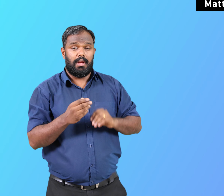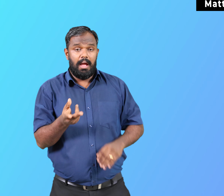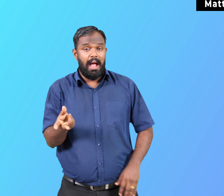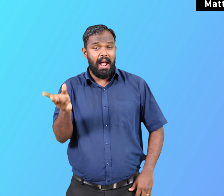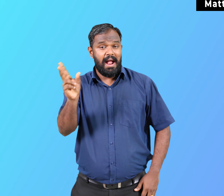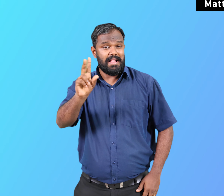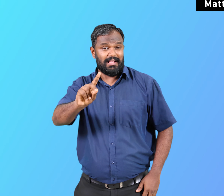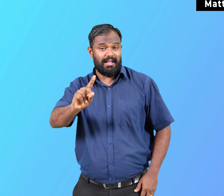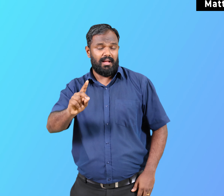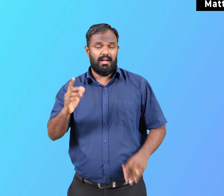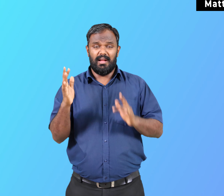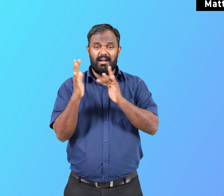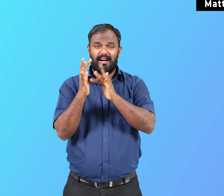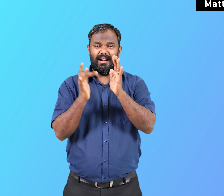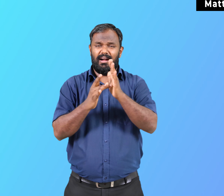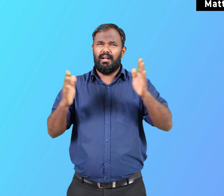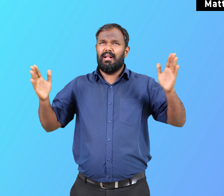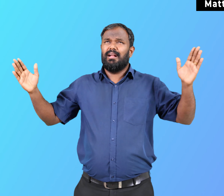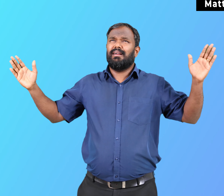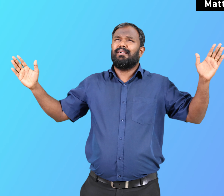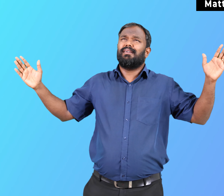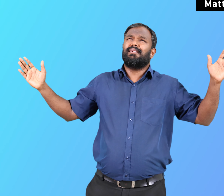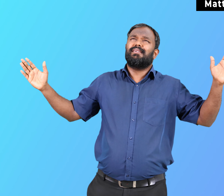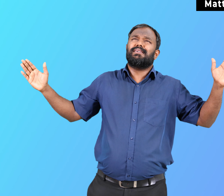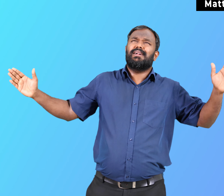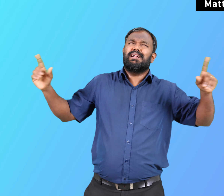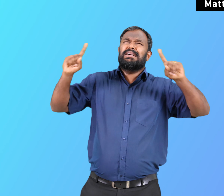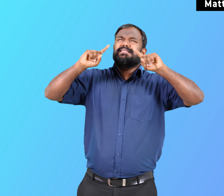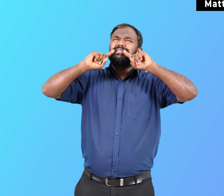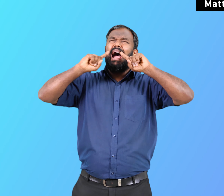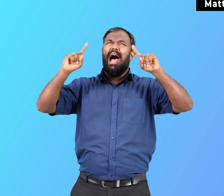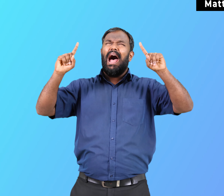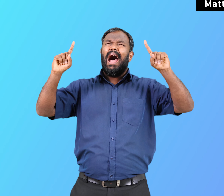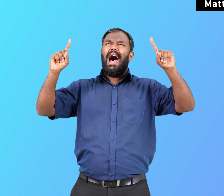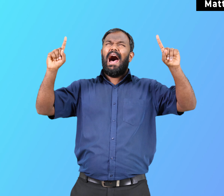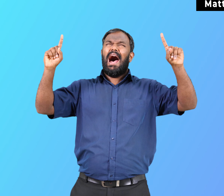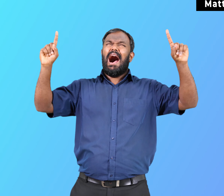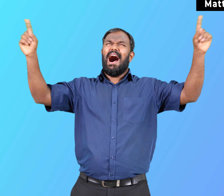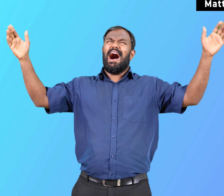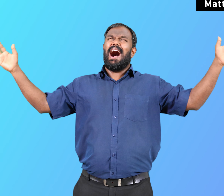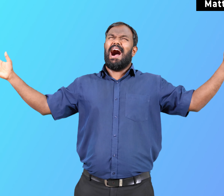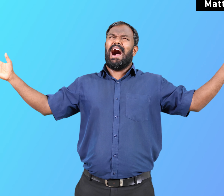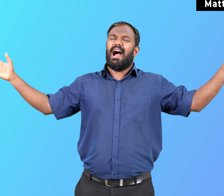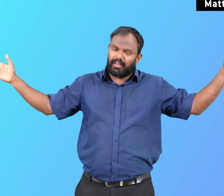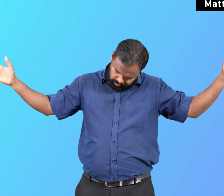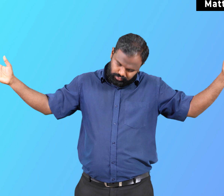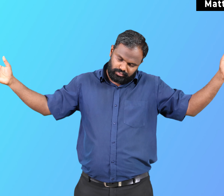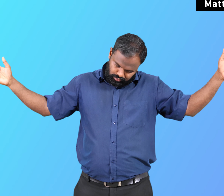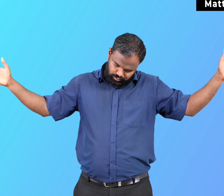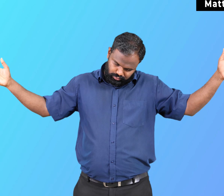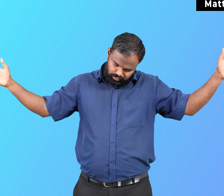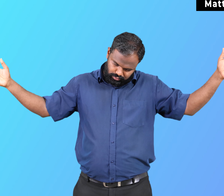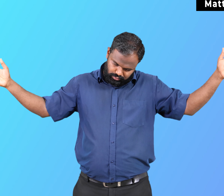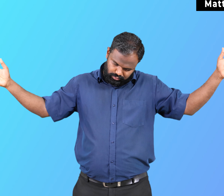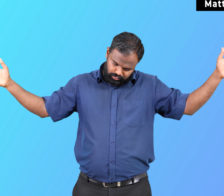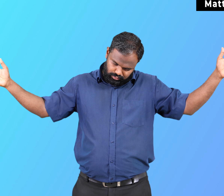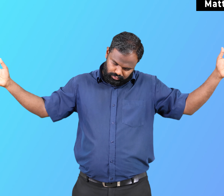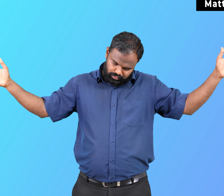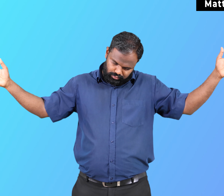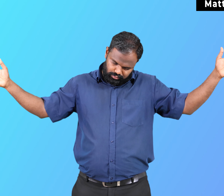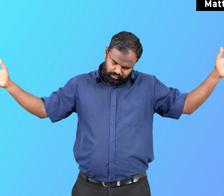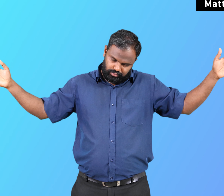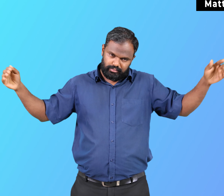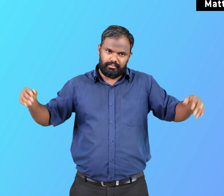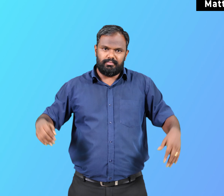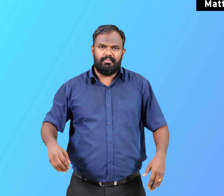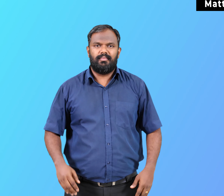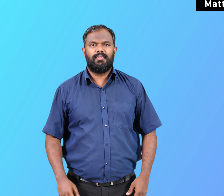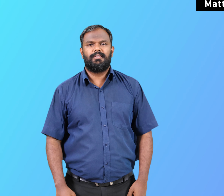Again Jesus cried out loudly and then died.